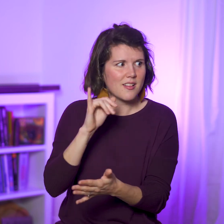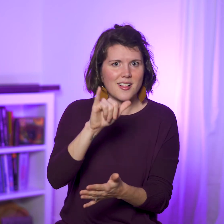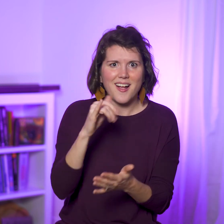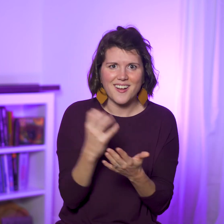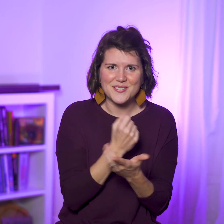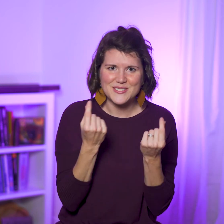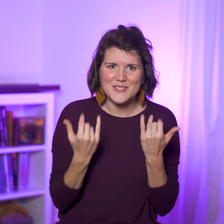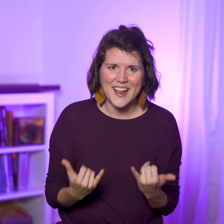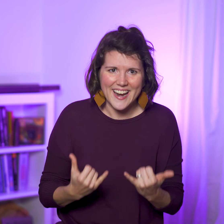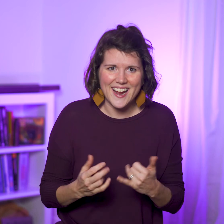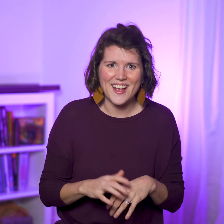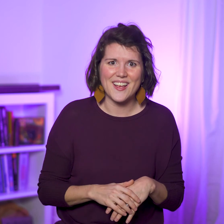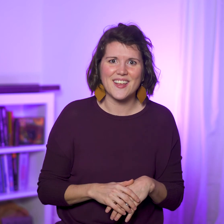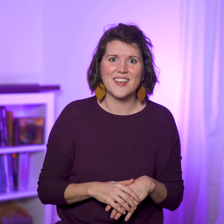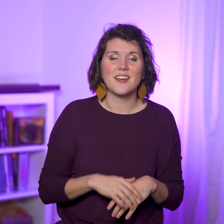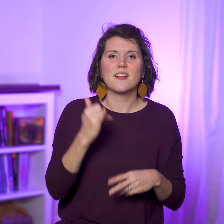That’s what we’re doing here.